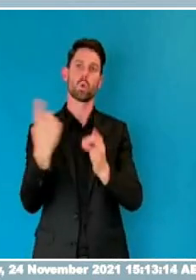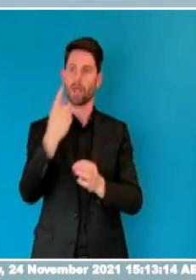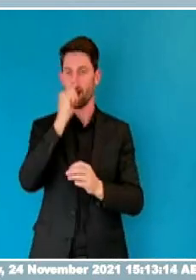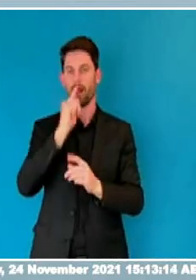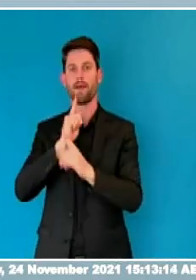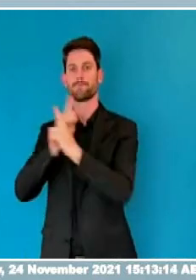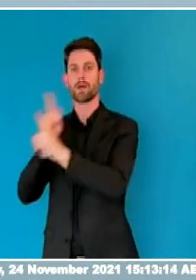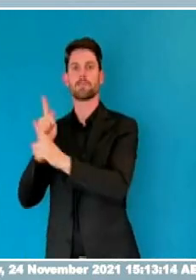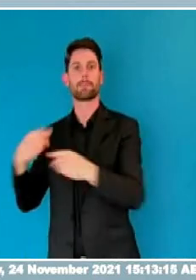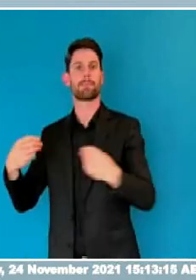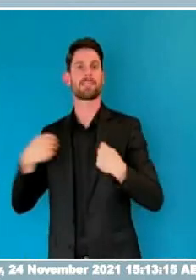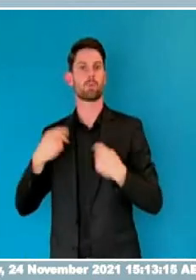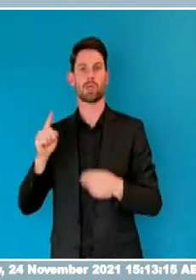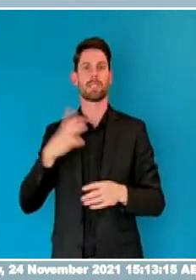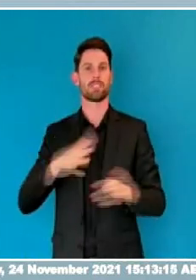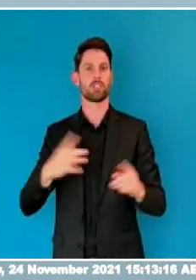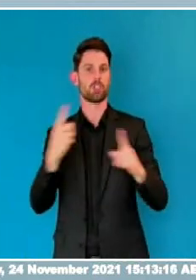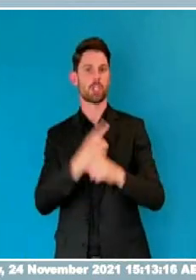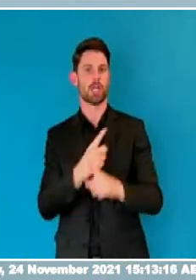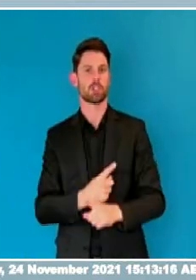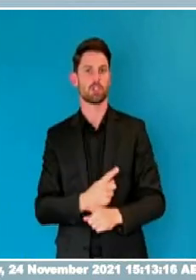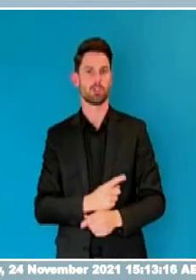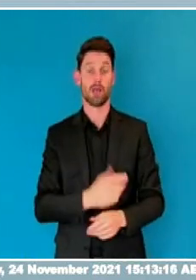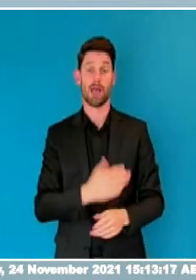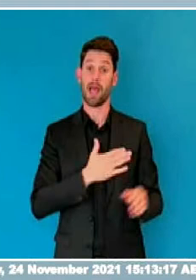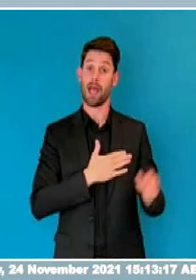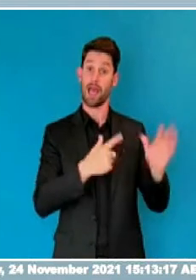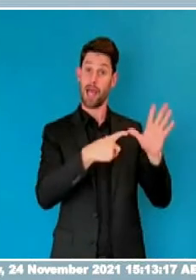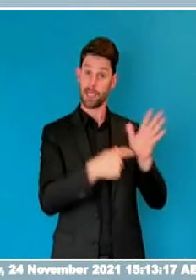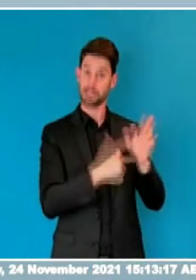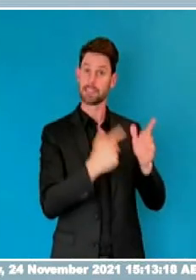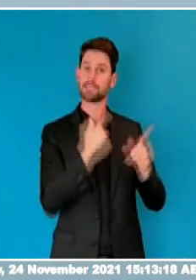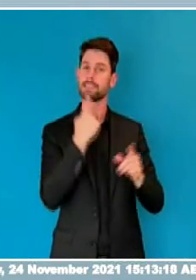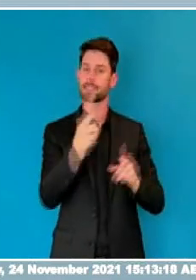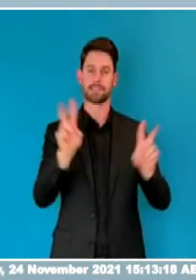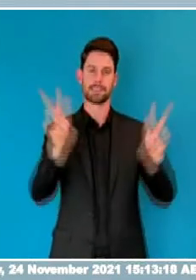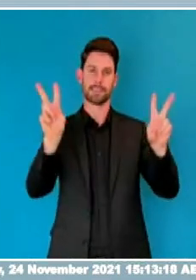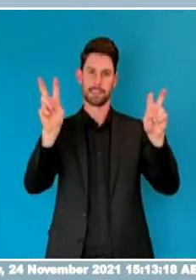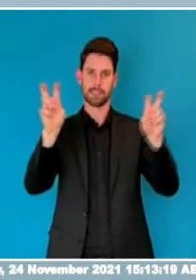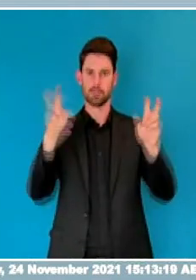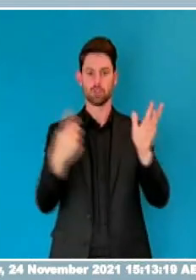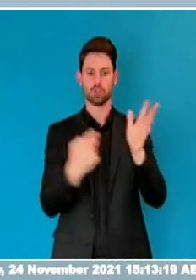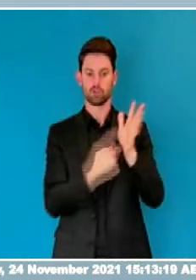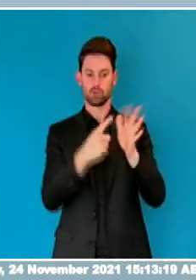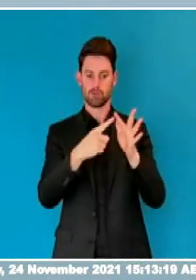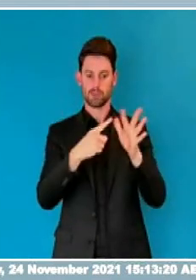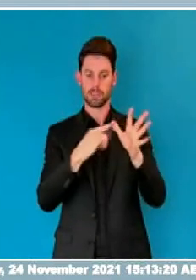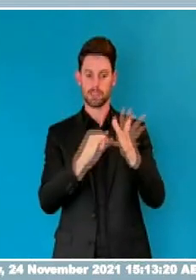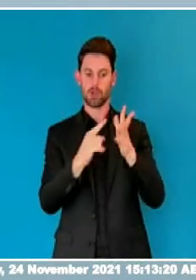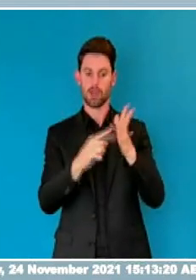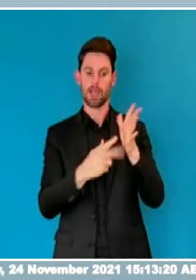So the Act talks about reasonable steps to provide suitable duties as the obligation on